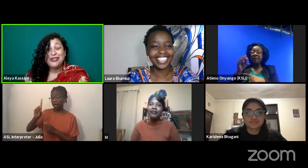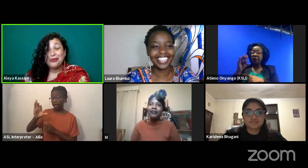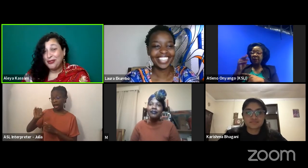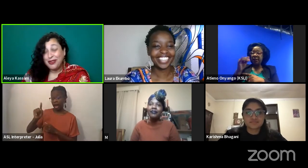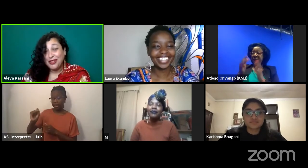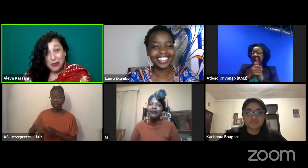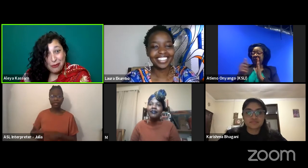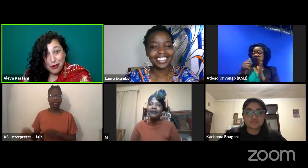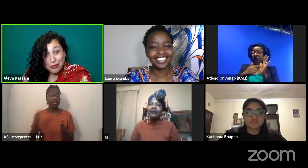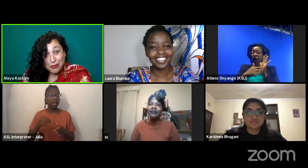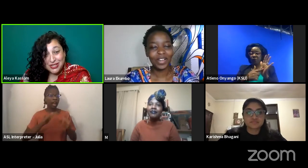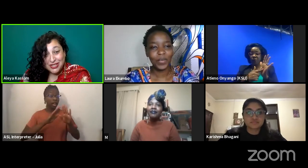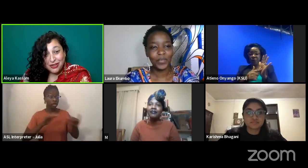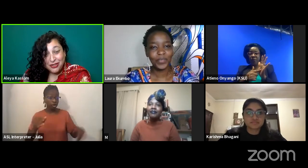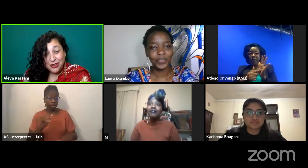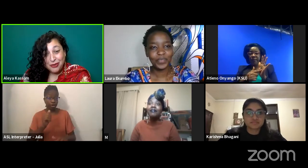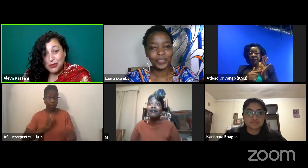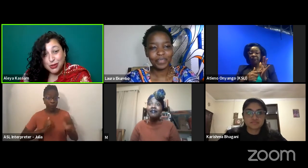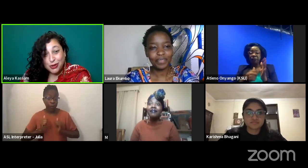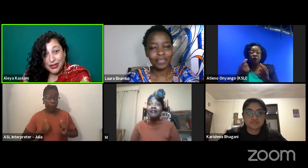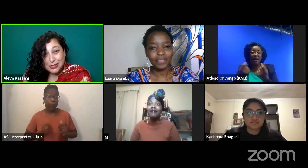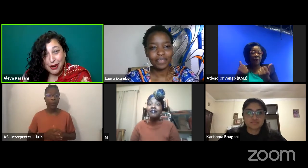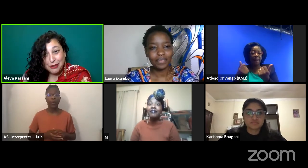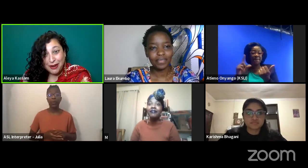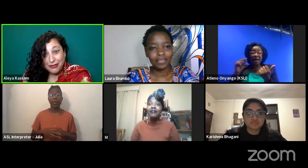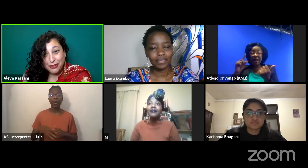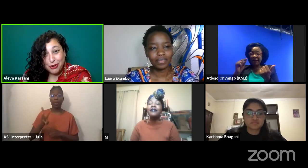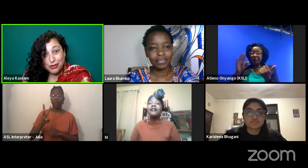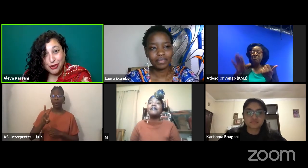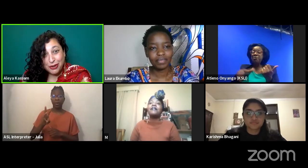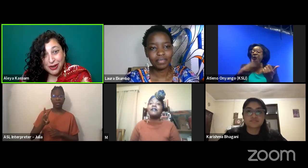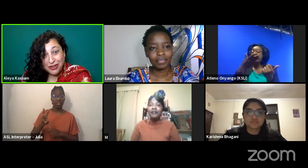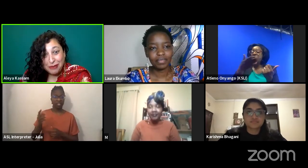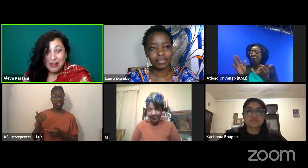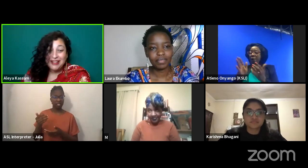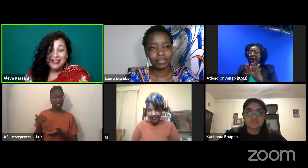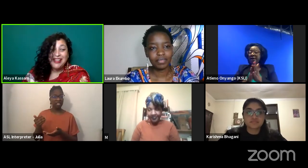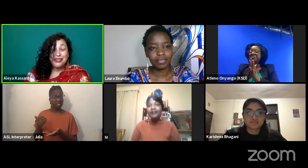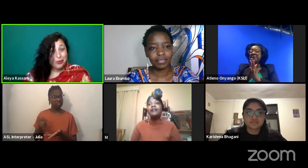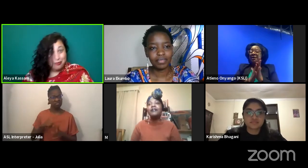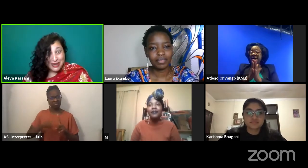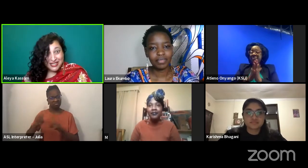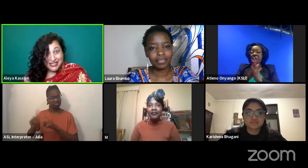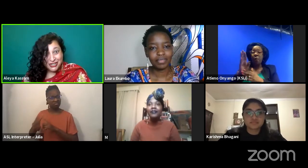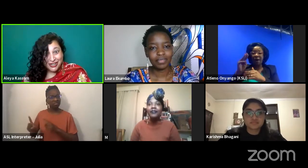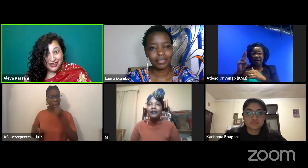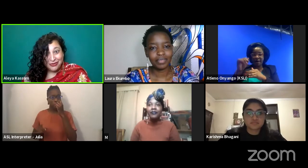to the Weaver Bird which is the musical inspired by Field Marshal Muthoni wa Kirima, to the Brazen Edition,